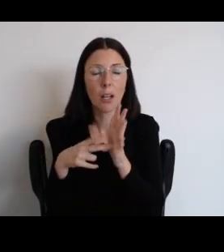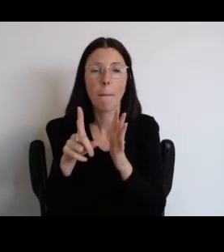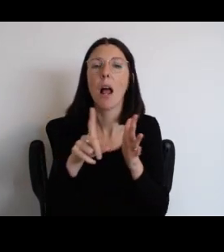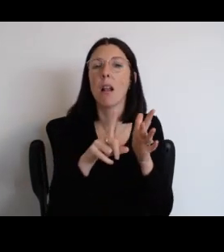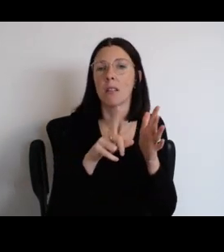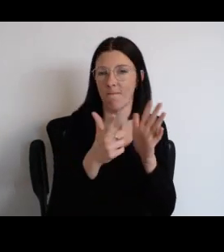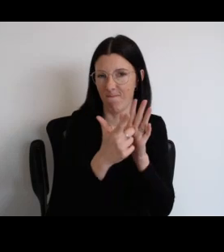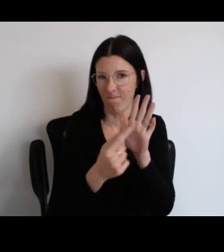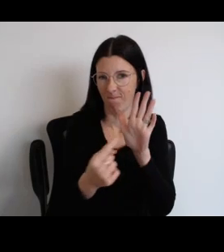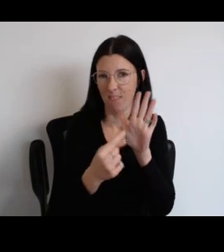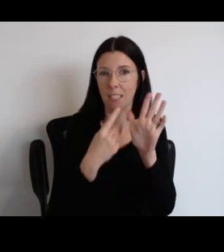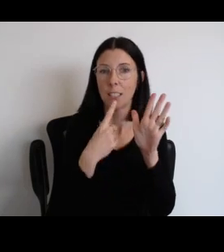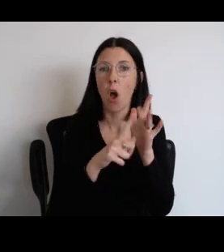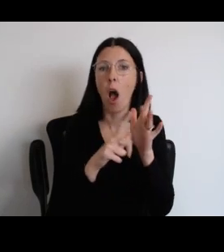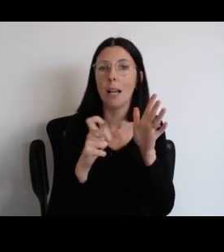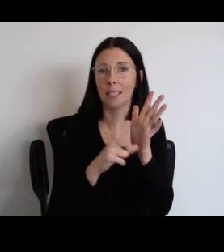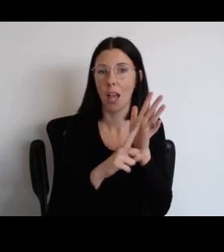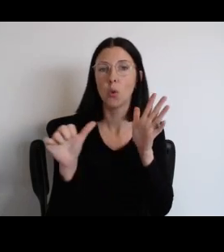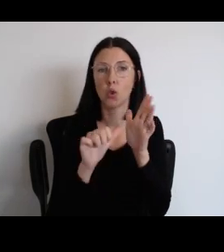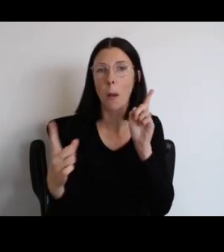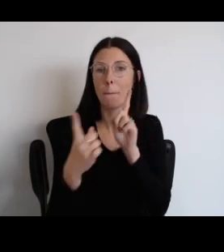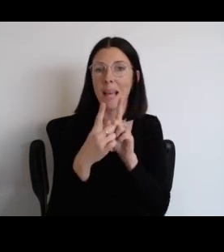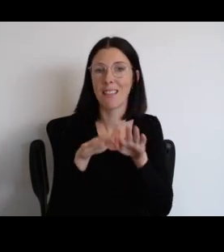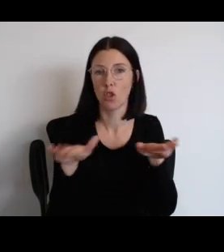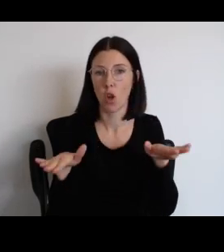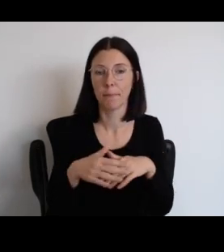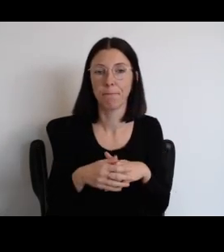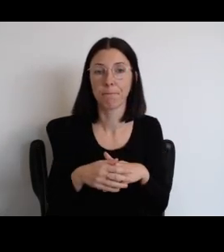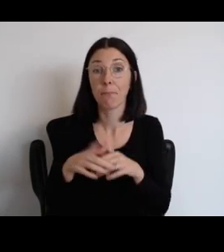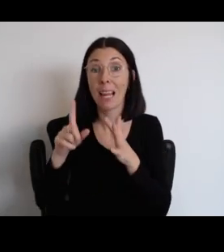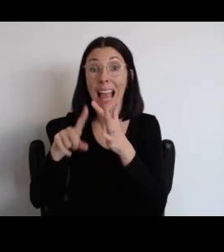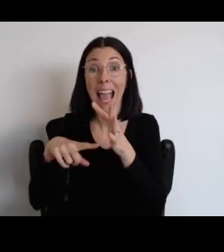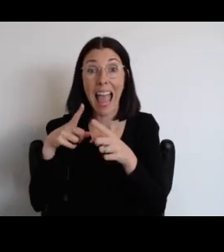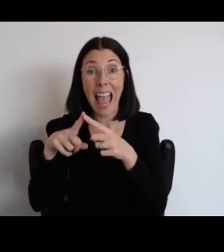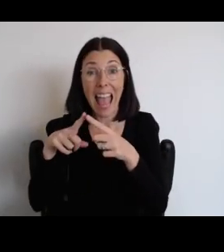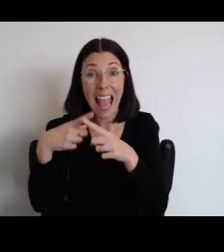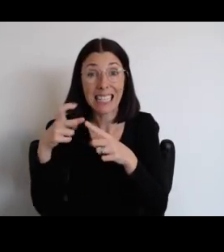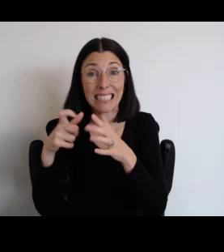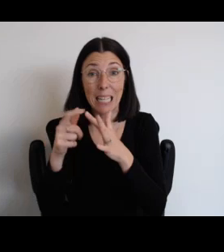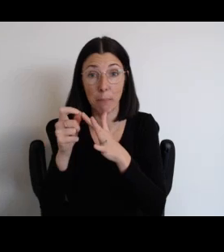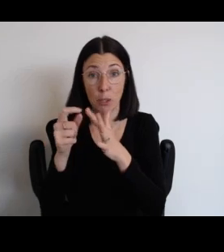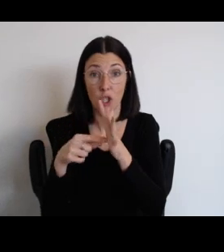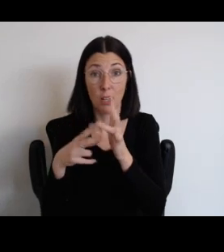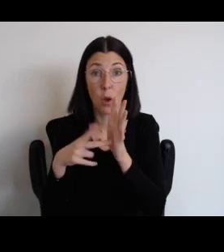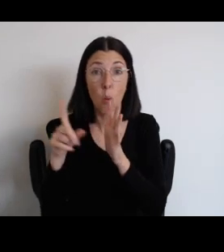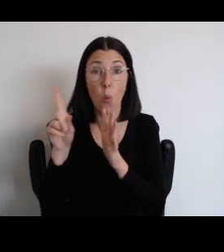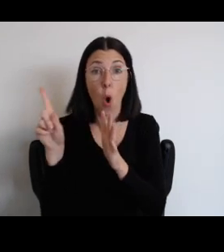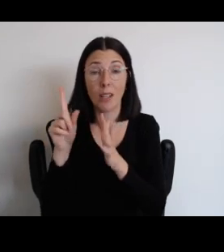and the exceptions are um where the children are under five years old so I guess that's an age at